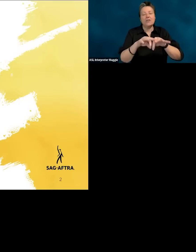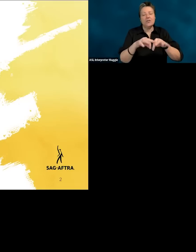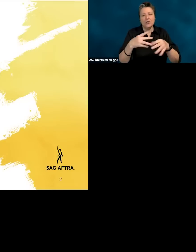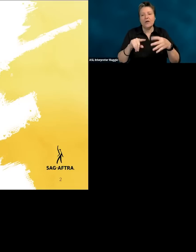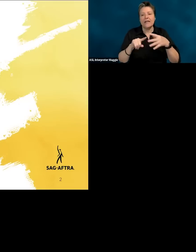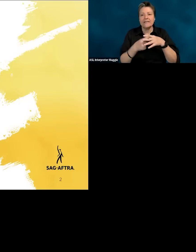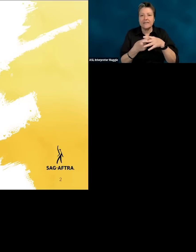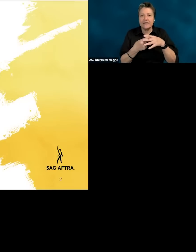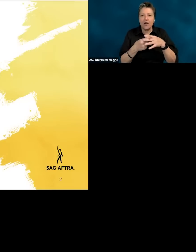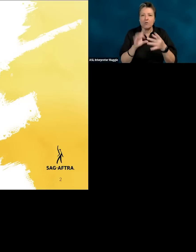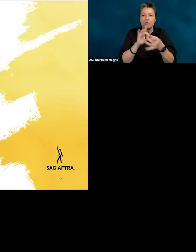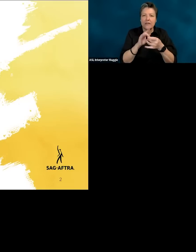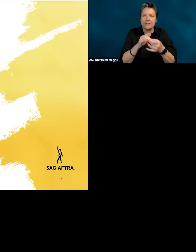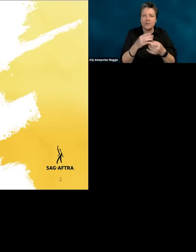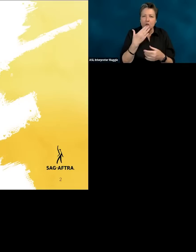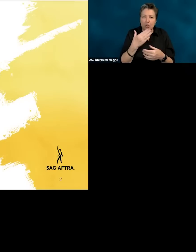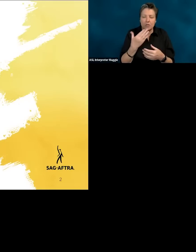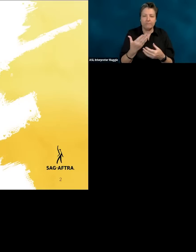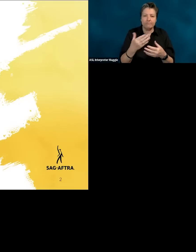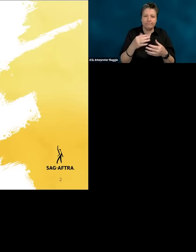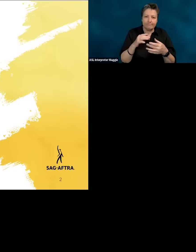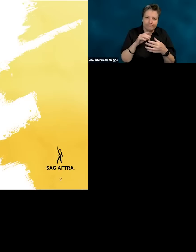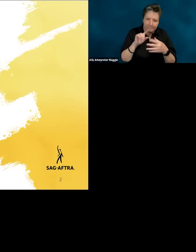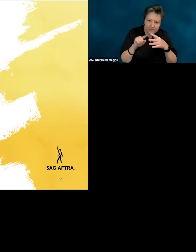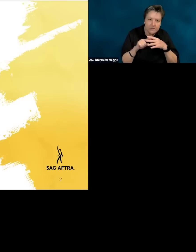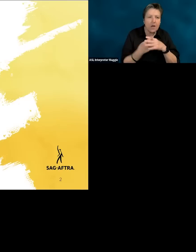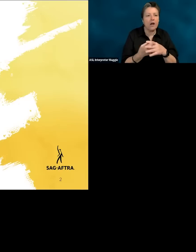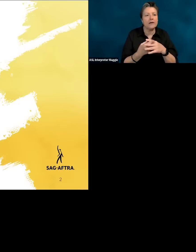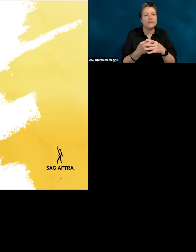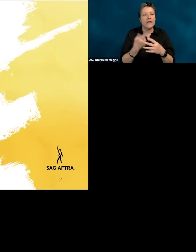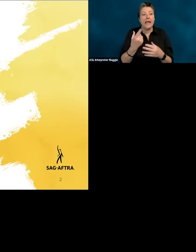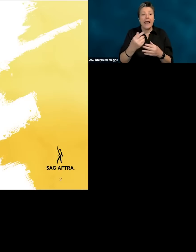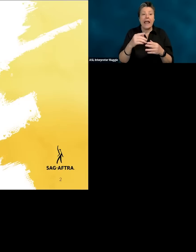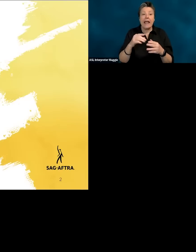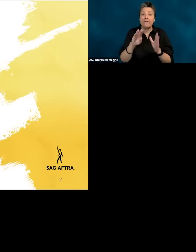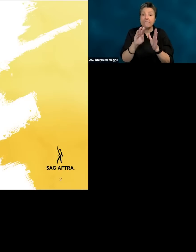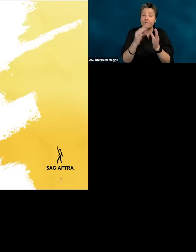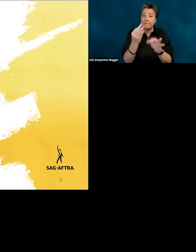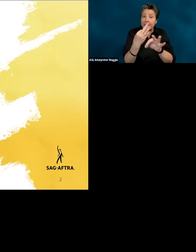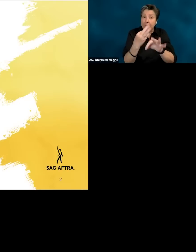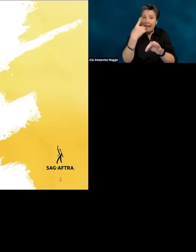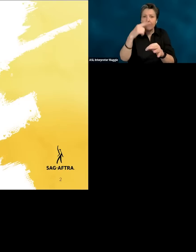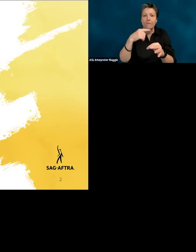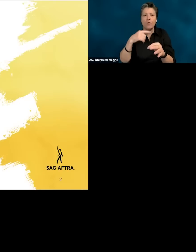how to get unspoken feedback on your submission so you can get more agent meetings, and also a quick and easy tip